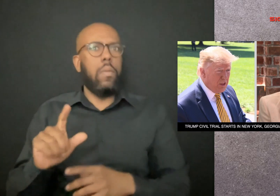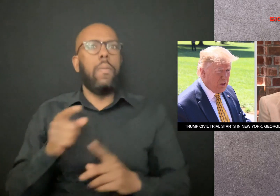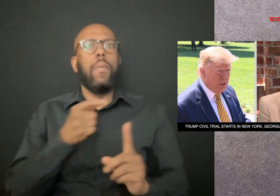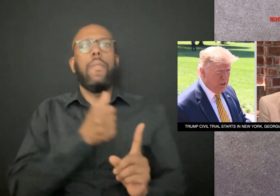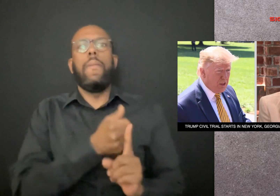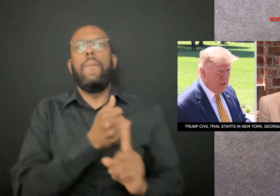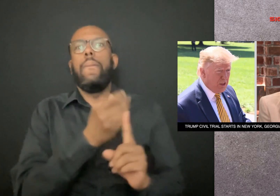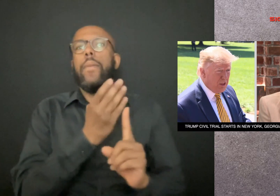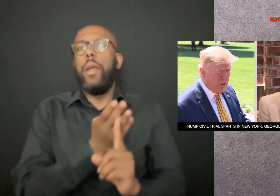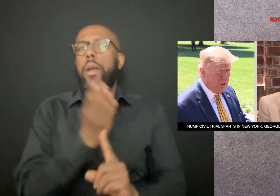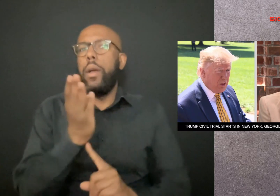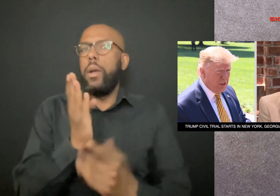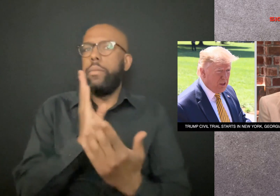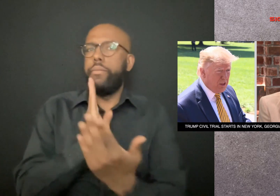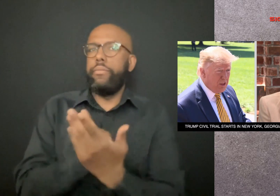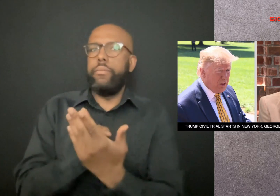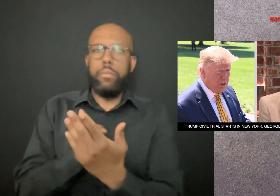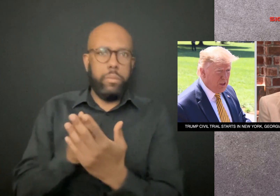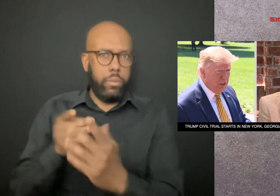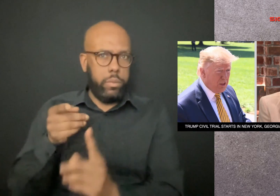E Jean Carroll filed a suit against Trump